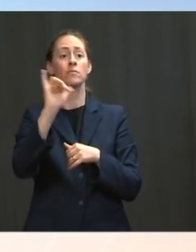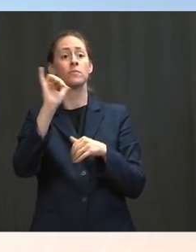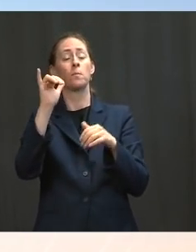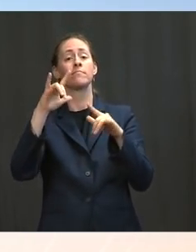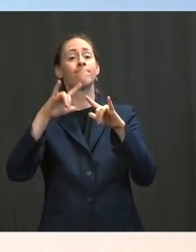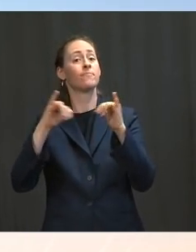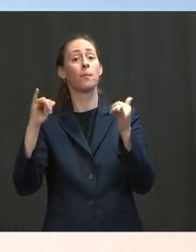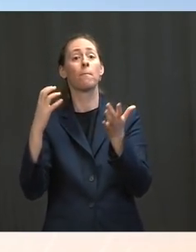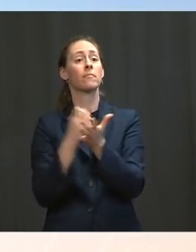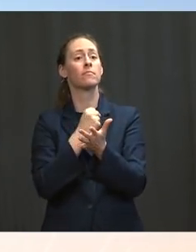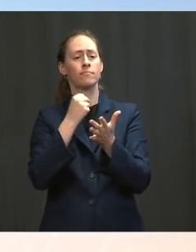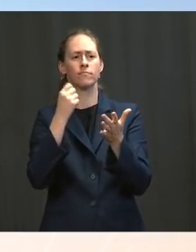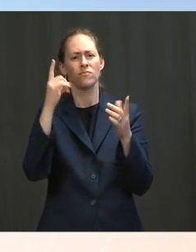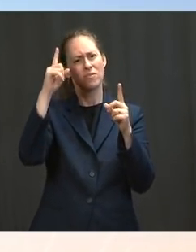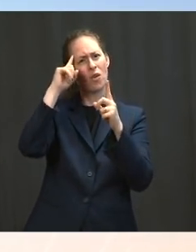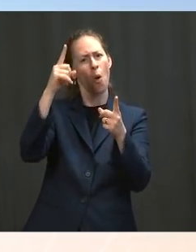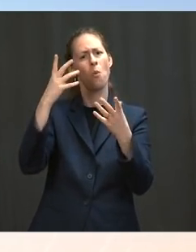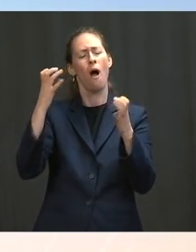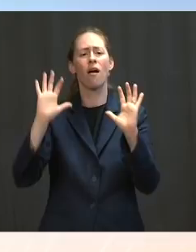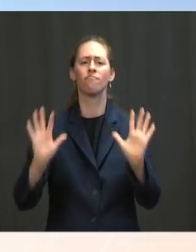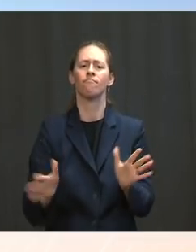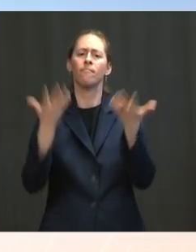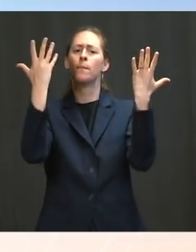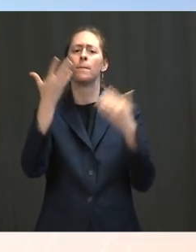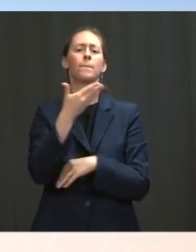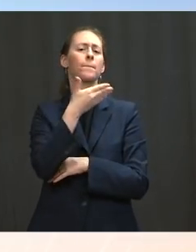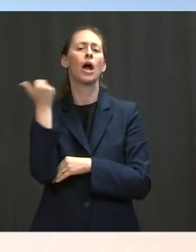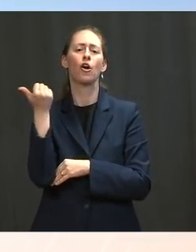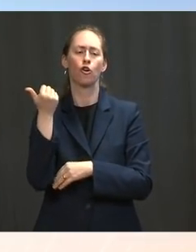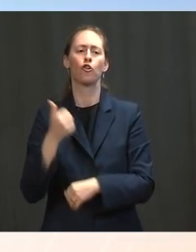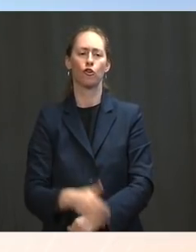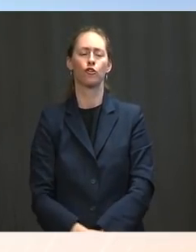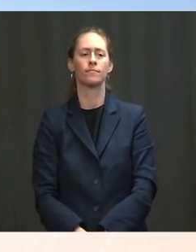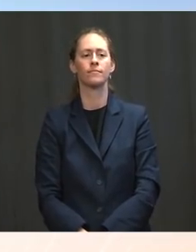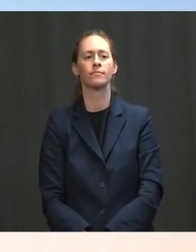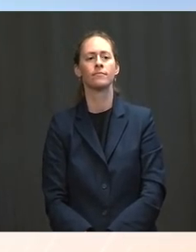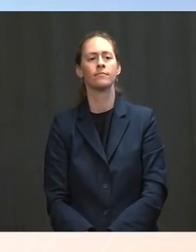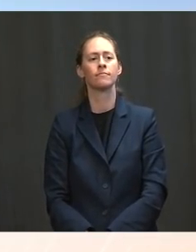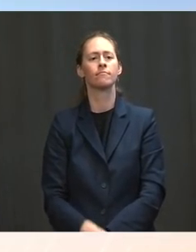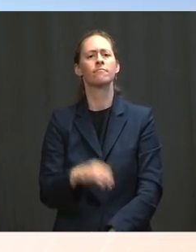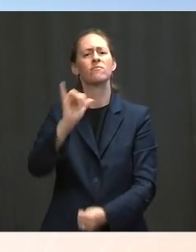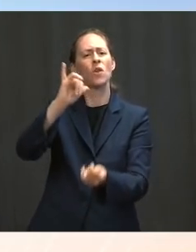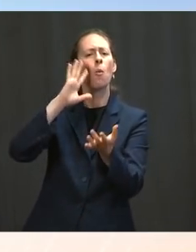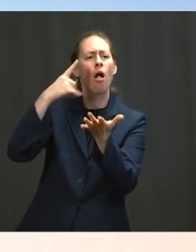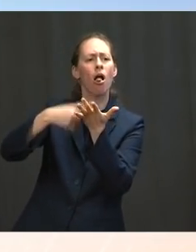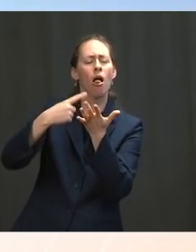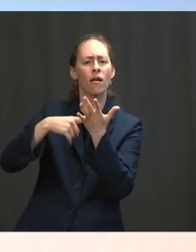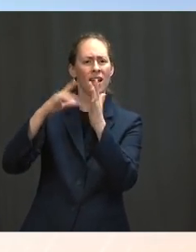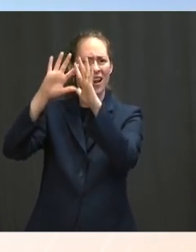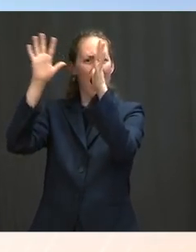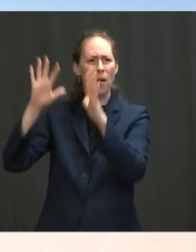which includes his climate -- his critical climate priorities and the American Families Plan. The President's Build Back Better agenda